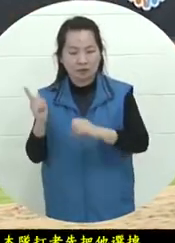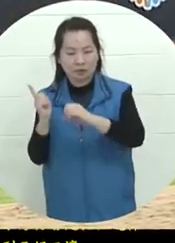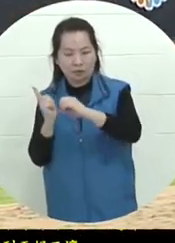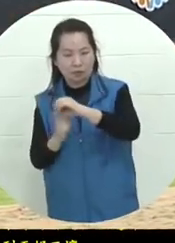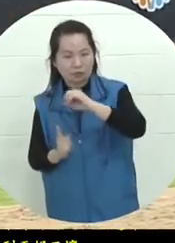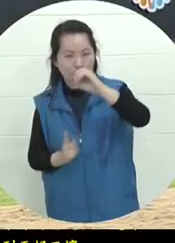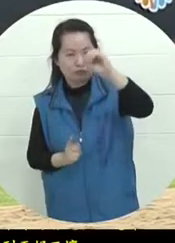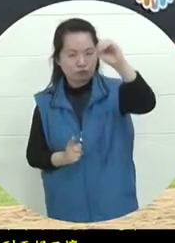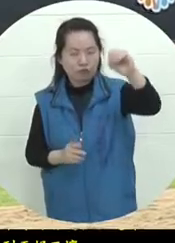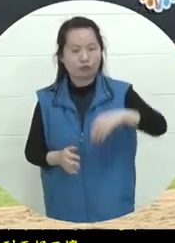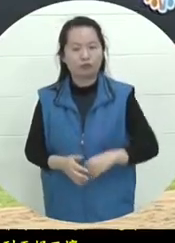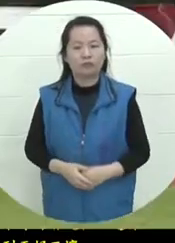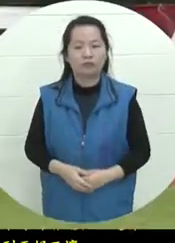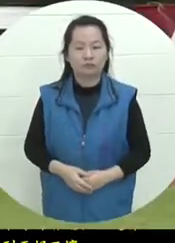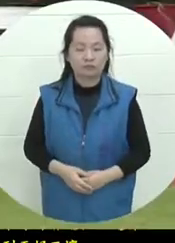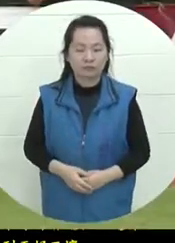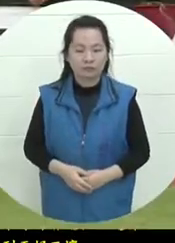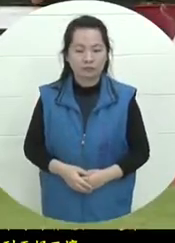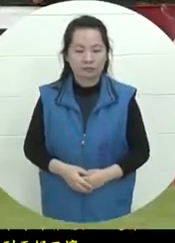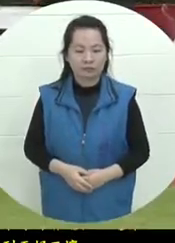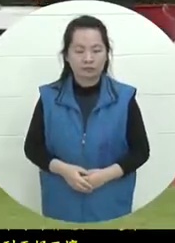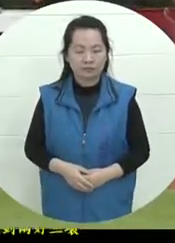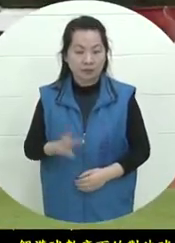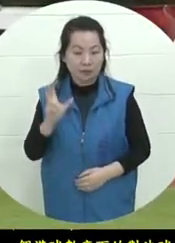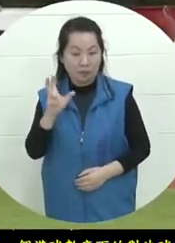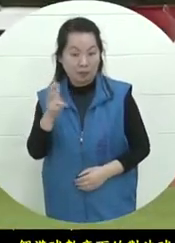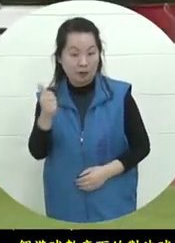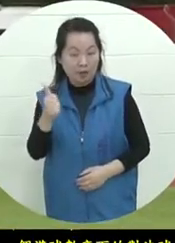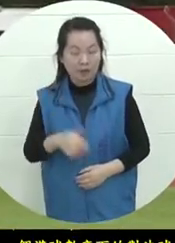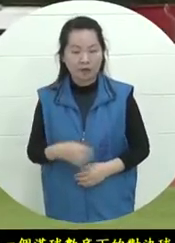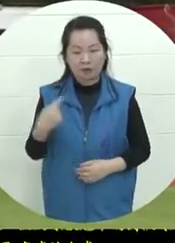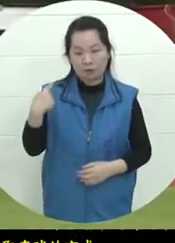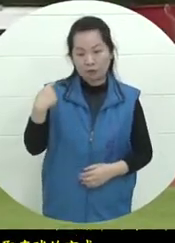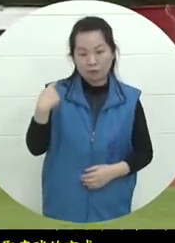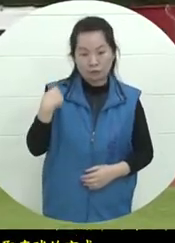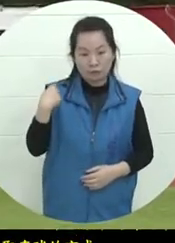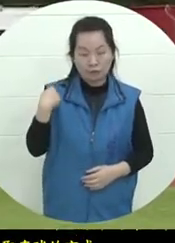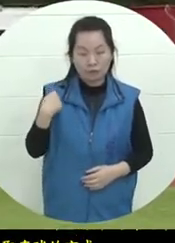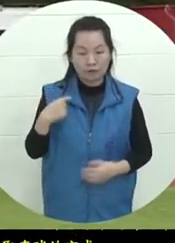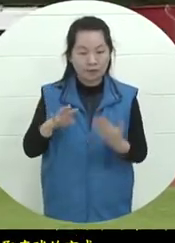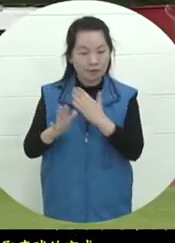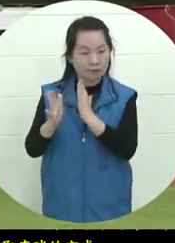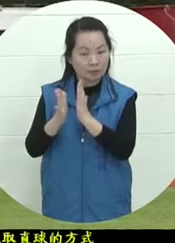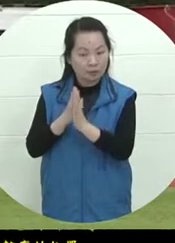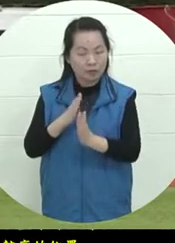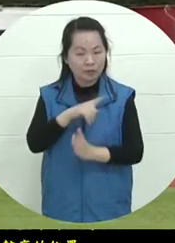destroy it first. Anderson and some other teammates who played yesterday looked the best. The obvious difference